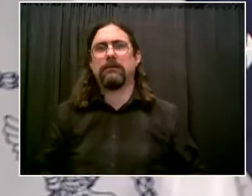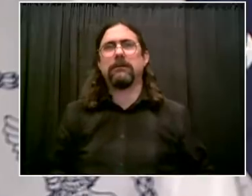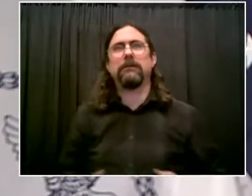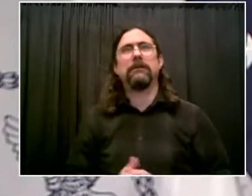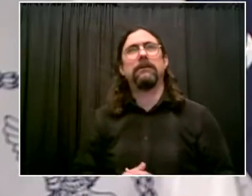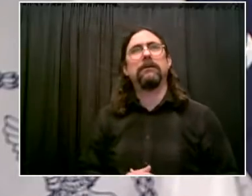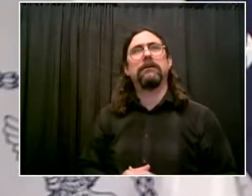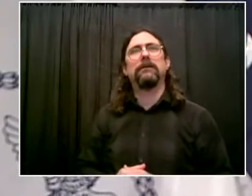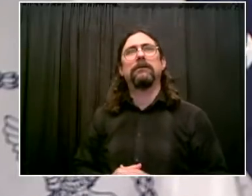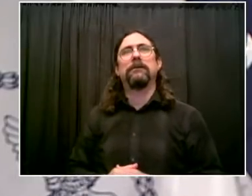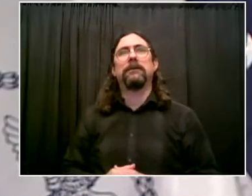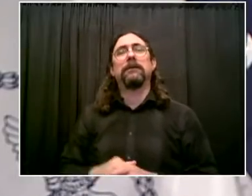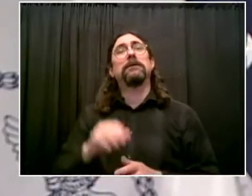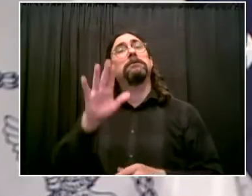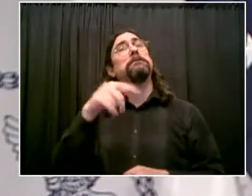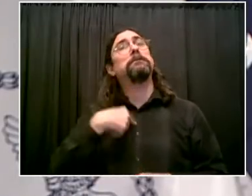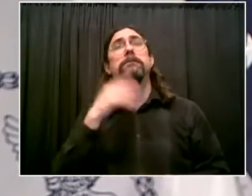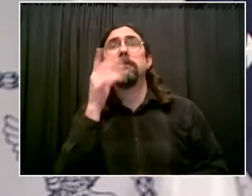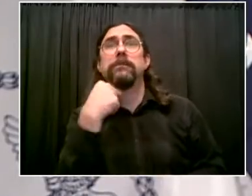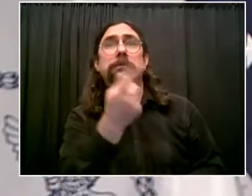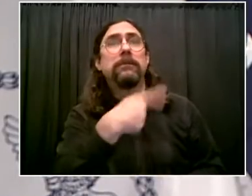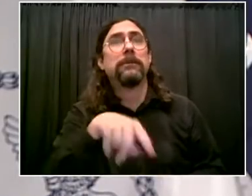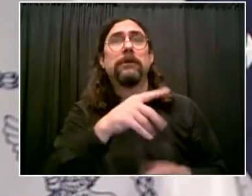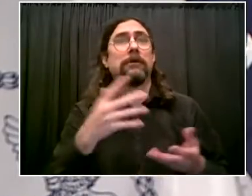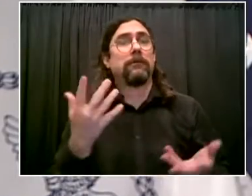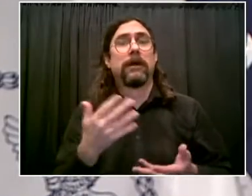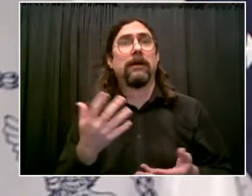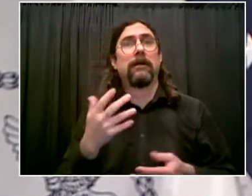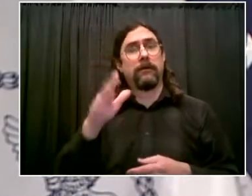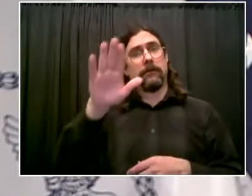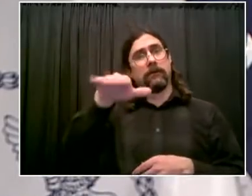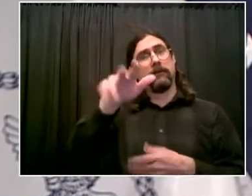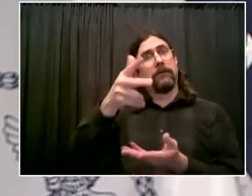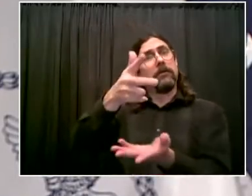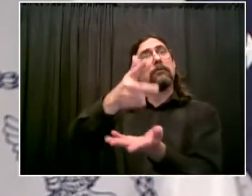AND WHAT IT MEANS WHEN THE CITY RE-PURPOSES THEM? MY MESSAGES WE SAVED 100,000 JOBS. WE NEED TO KEEP